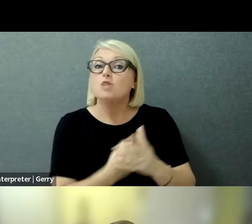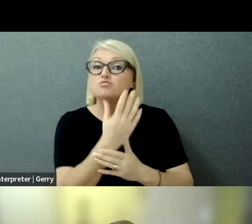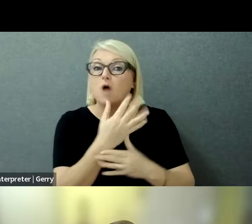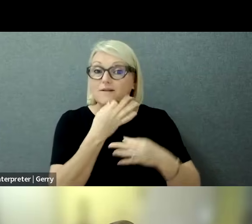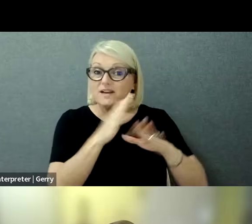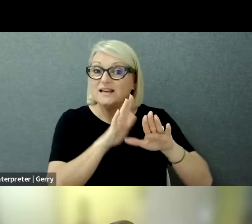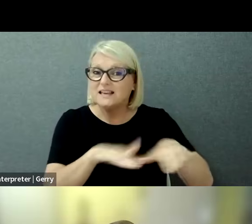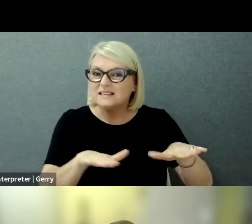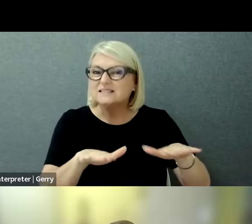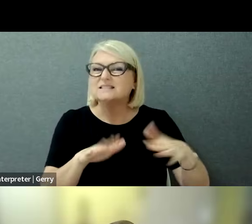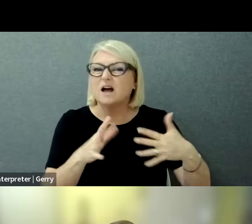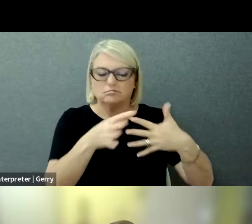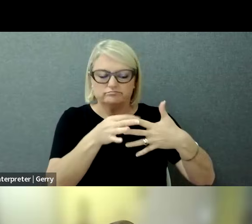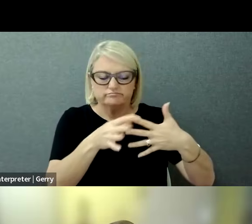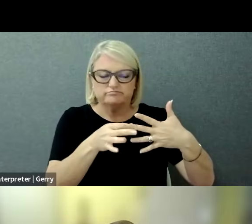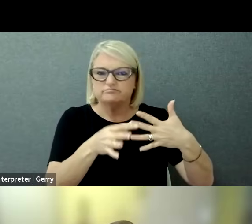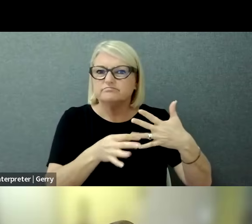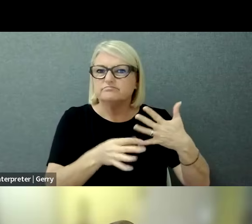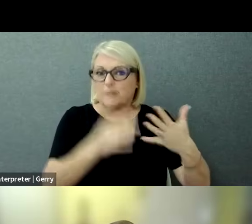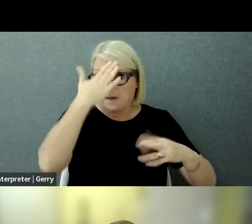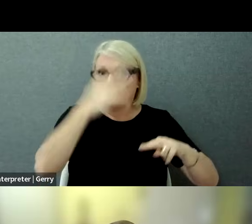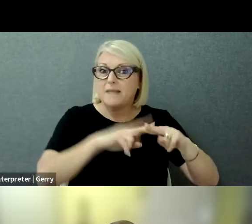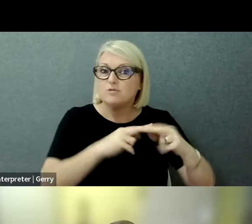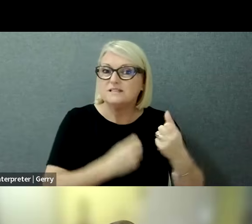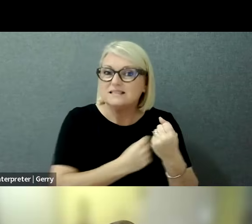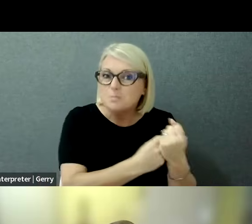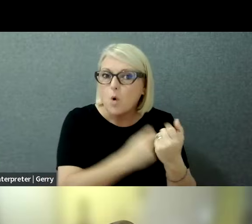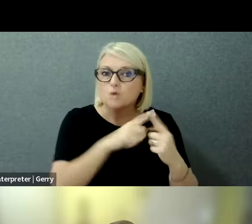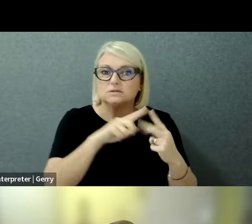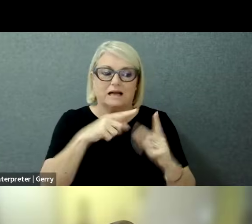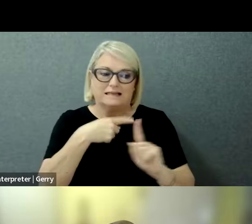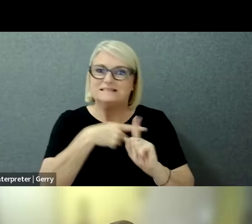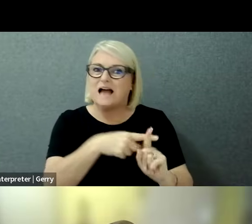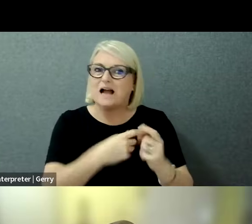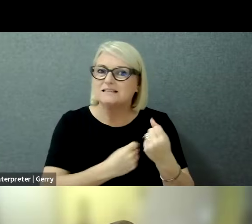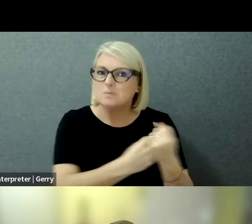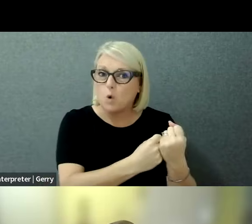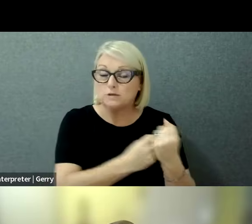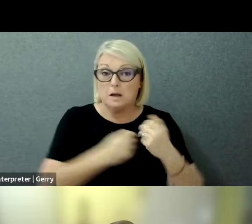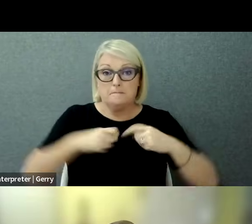universal parenting supports and targeted supports. BSL's Enhanced Early Supports Program,